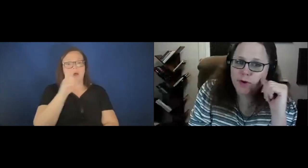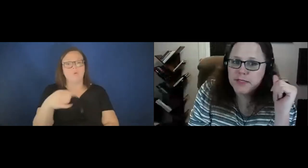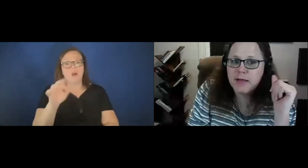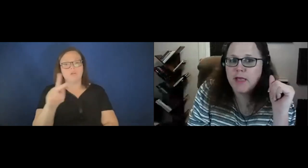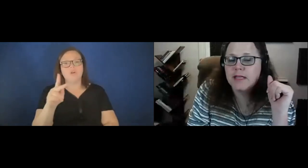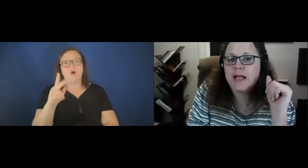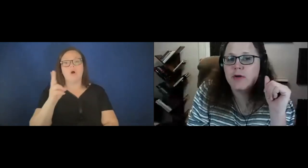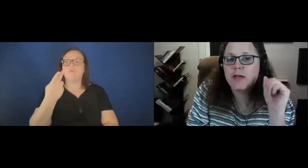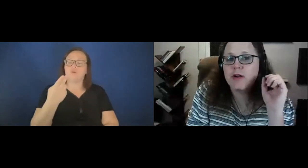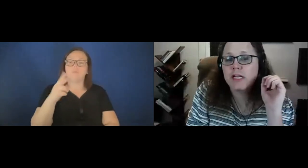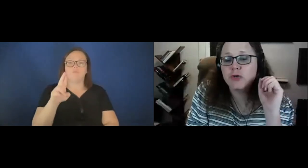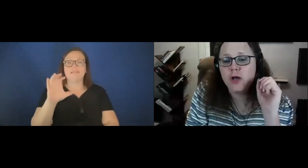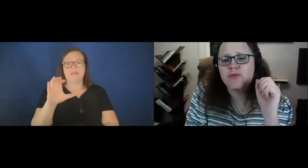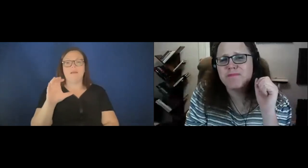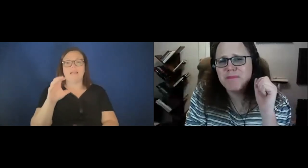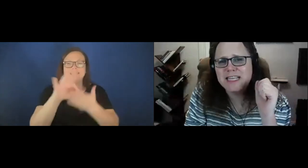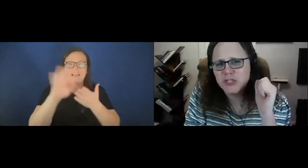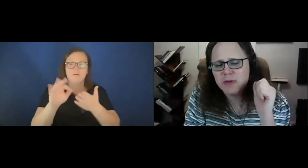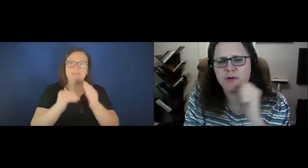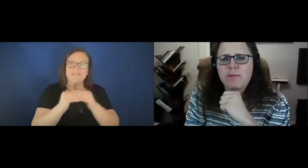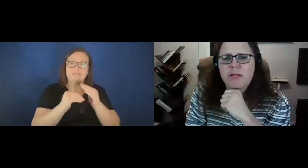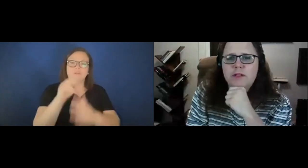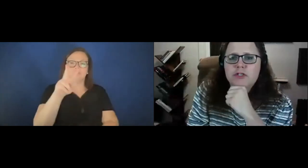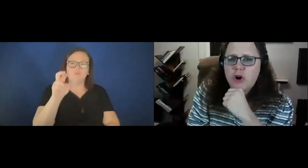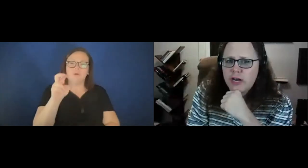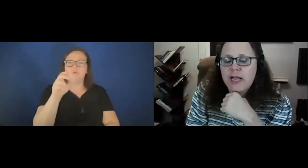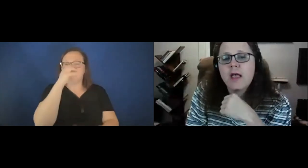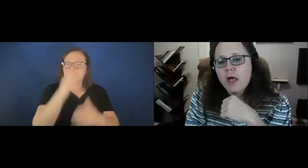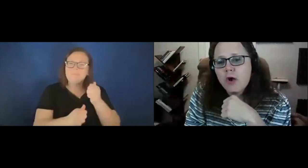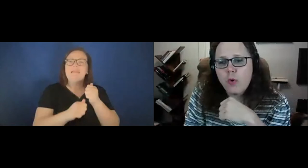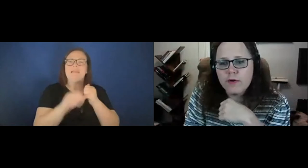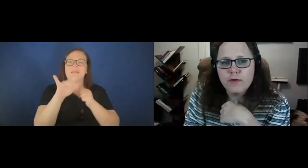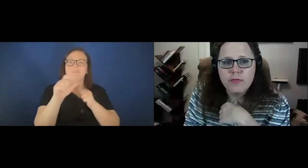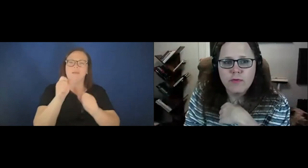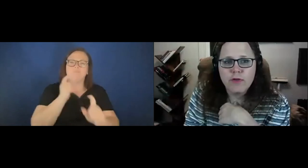Campaign has counted nearly 200 mean-spirited bills targeting queer youth throughout the